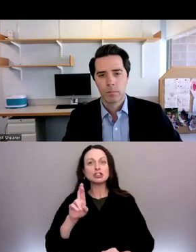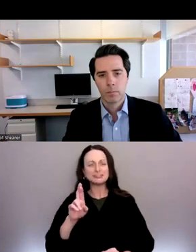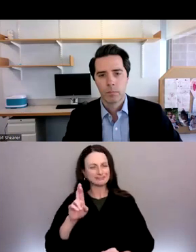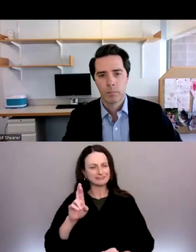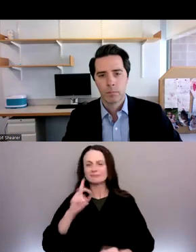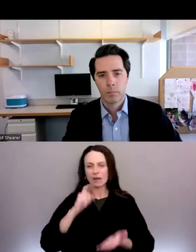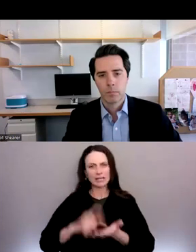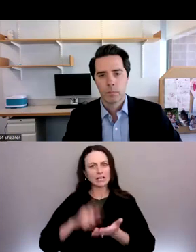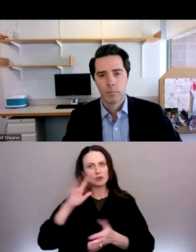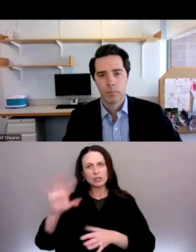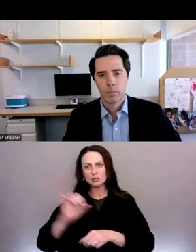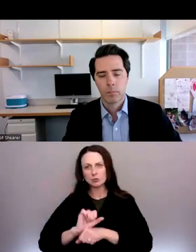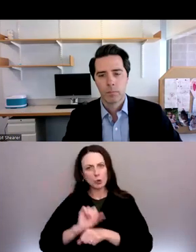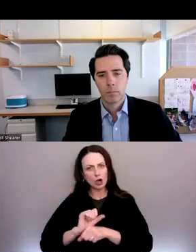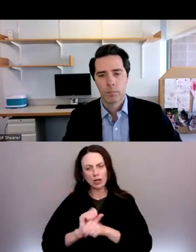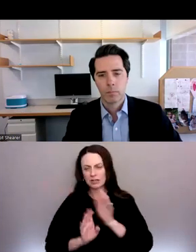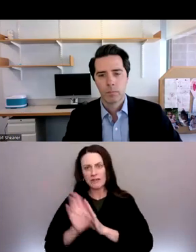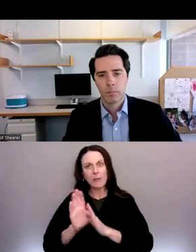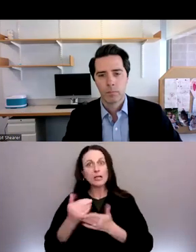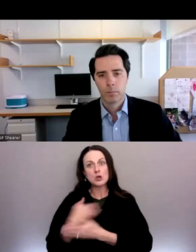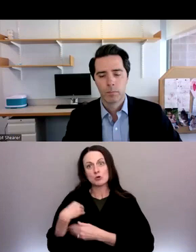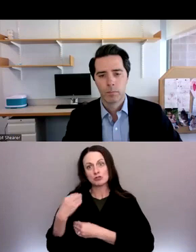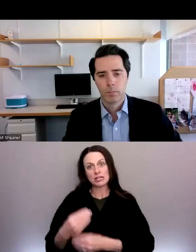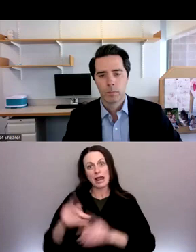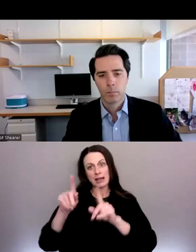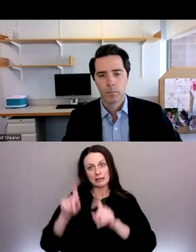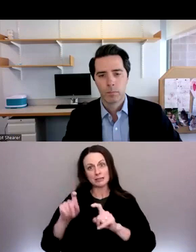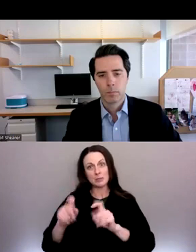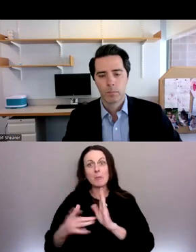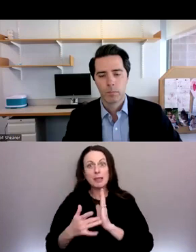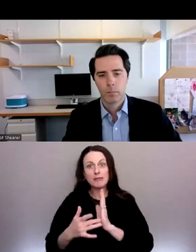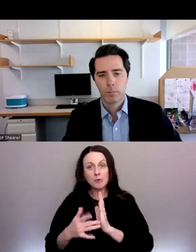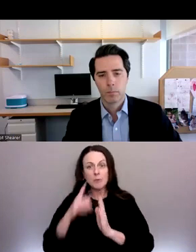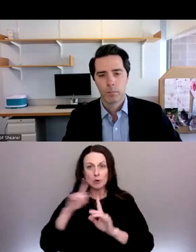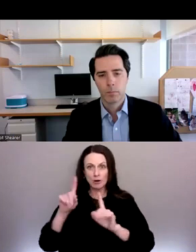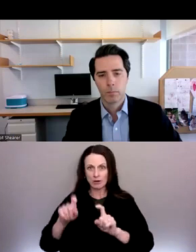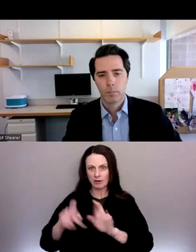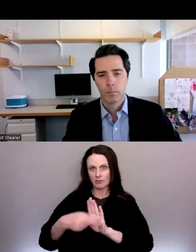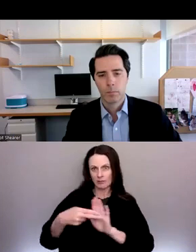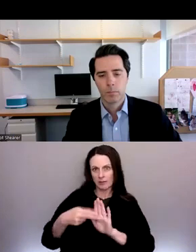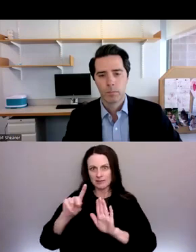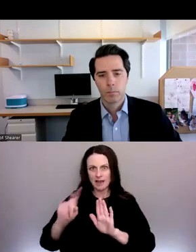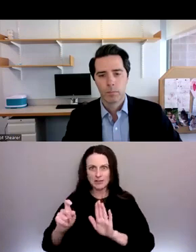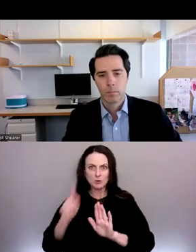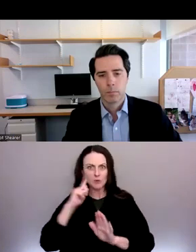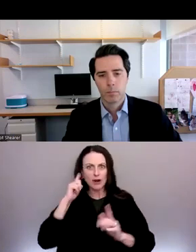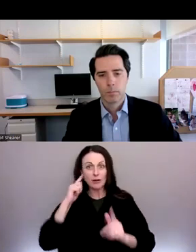in developing a new genetic testing platform for the diagnosis of hearing